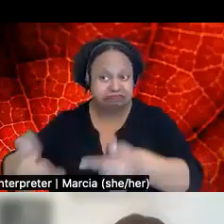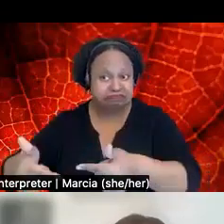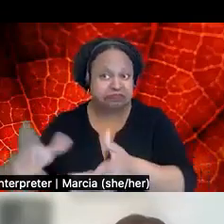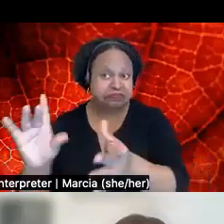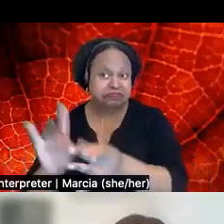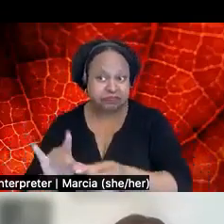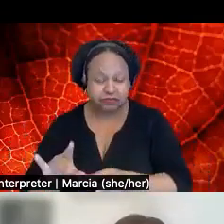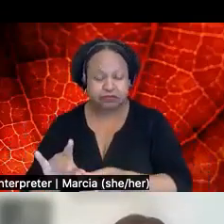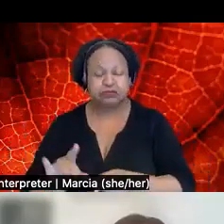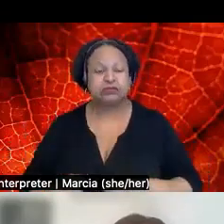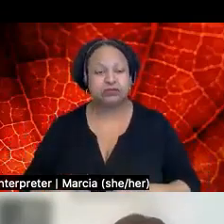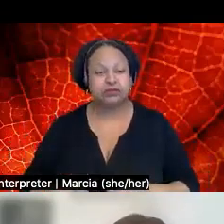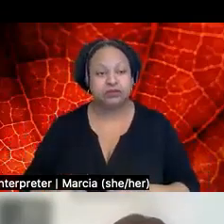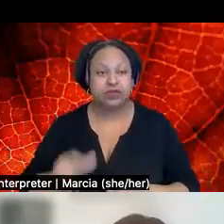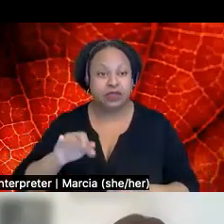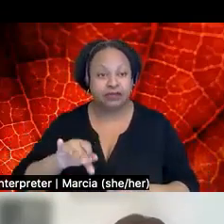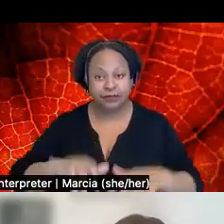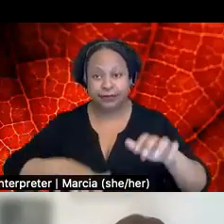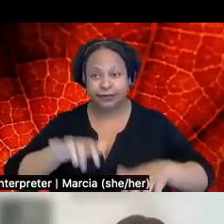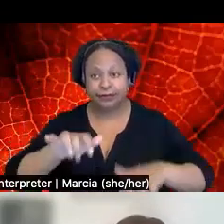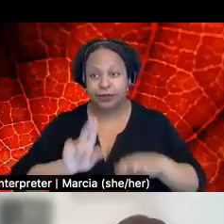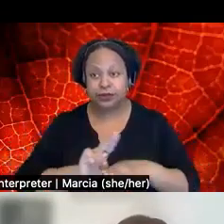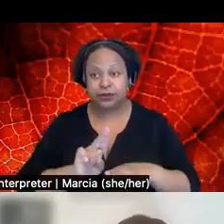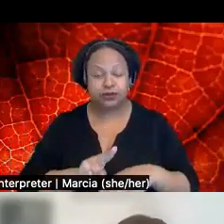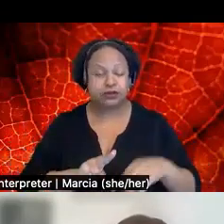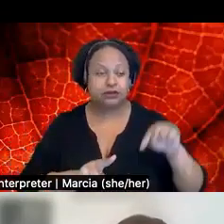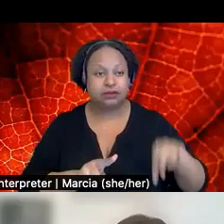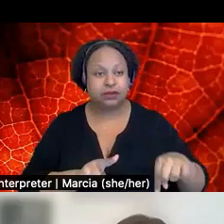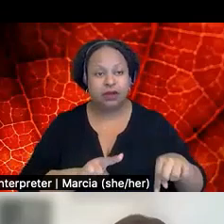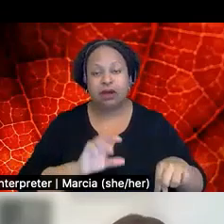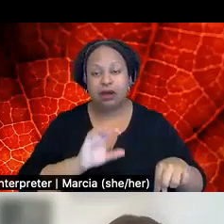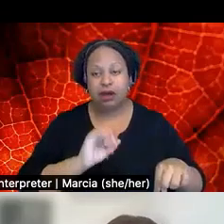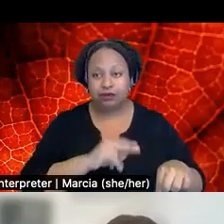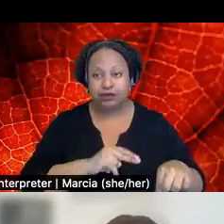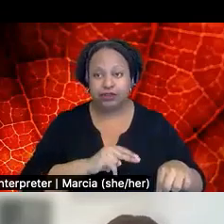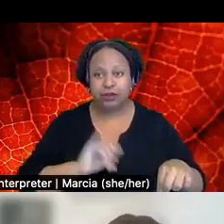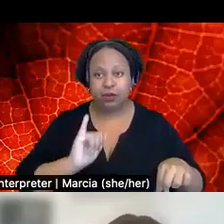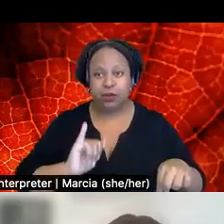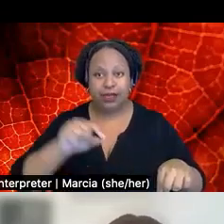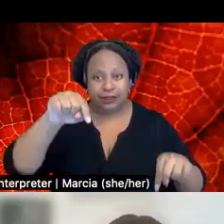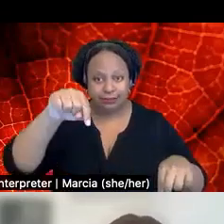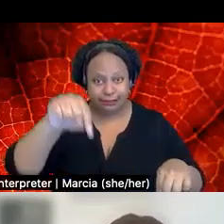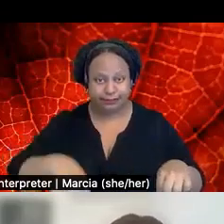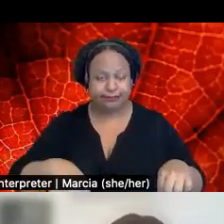For keyboard users, click the option and Y buttons on a Mac